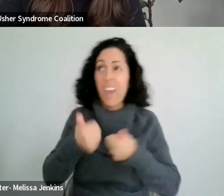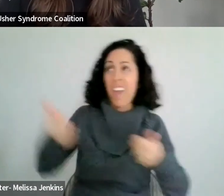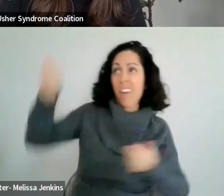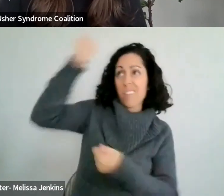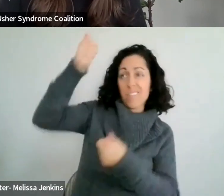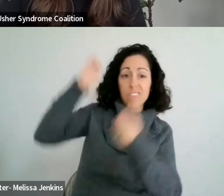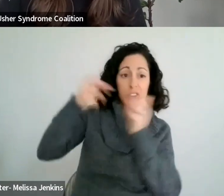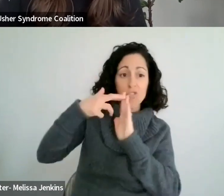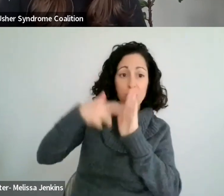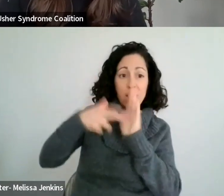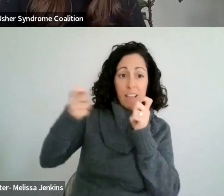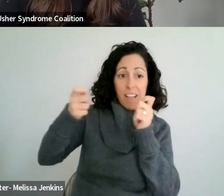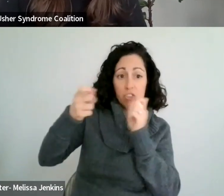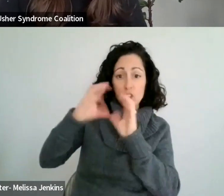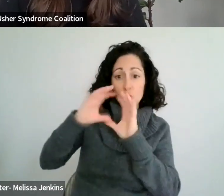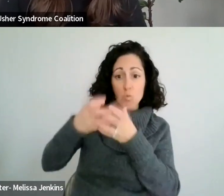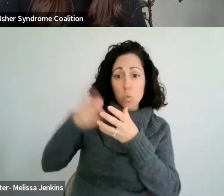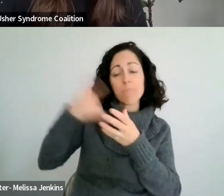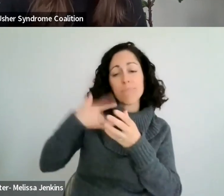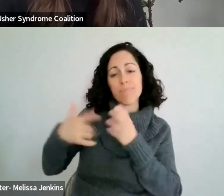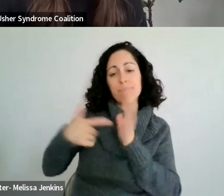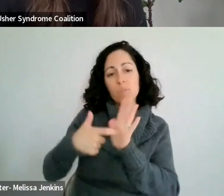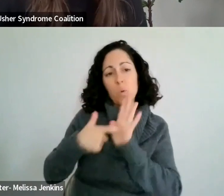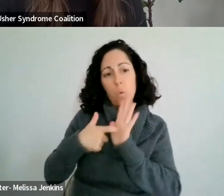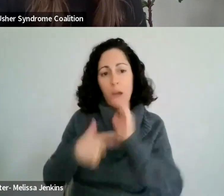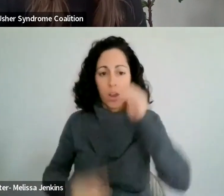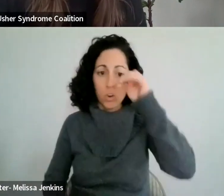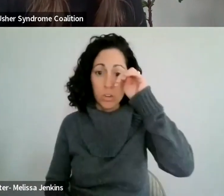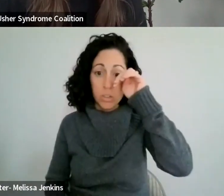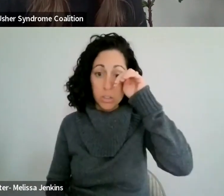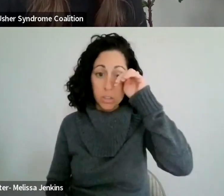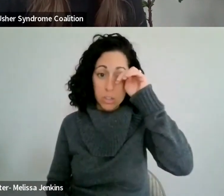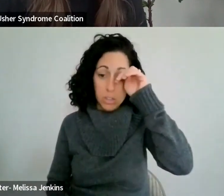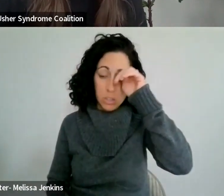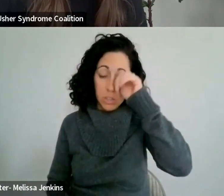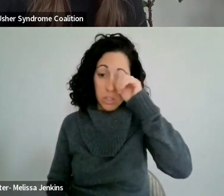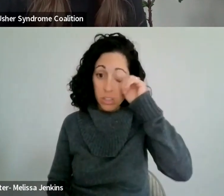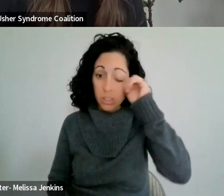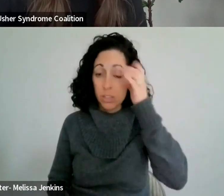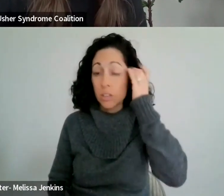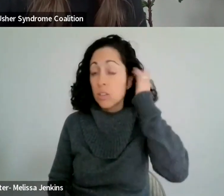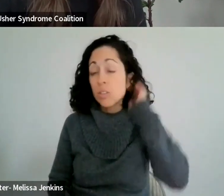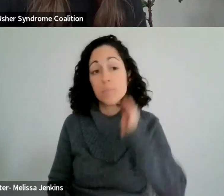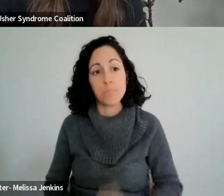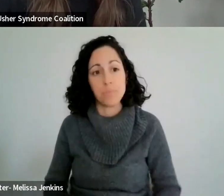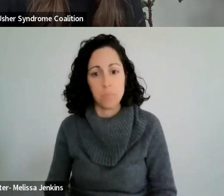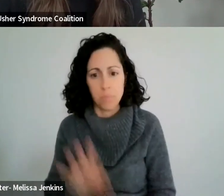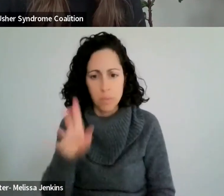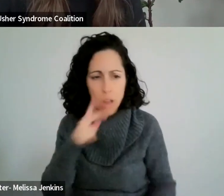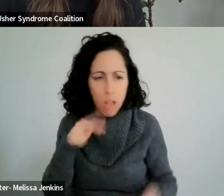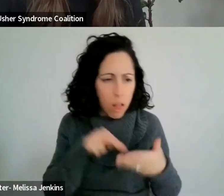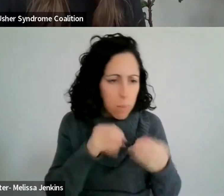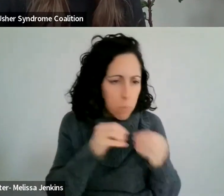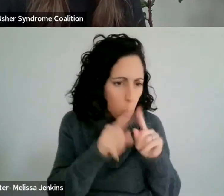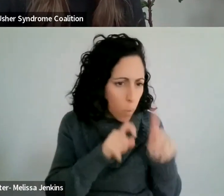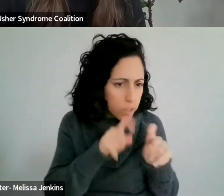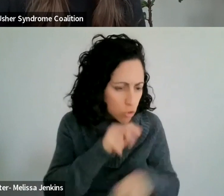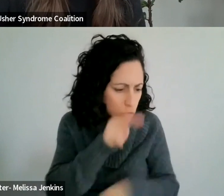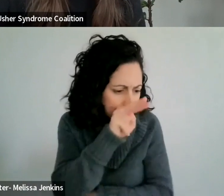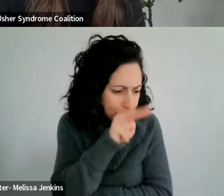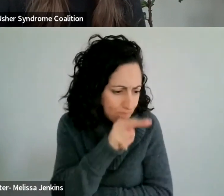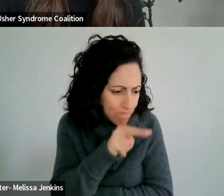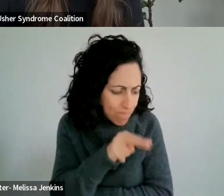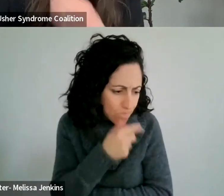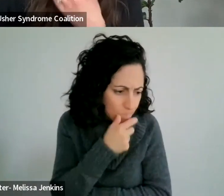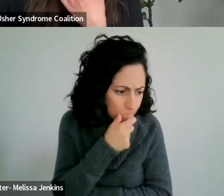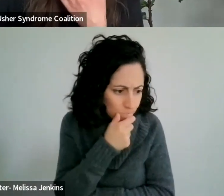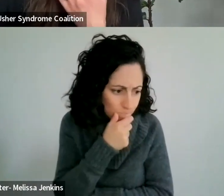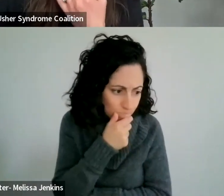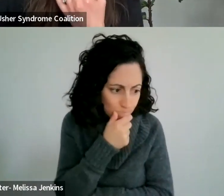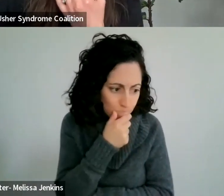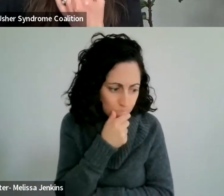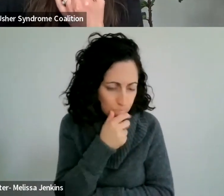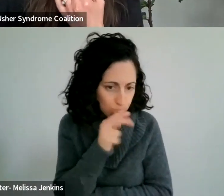Let's have a look.